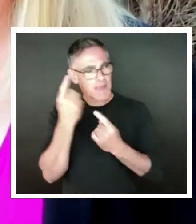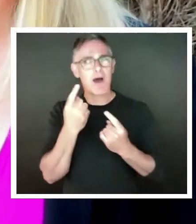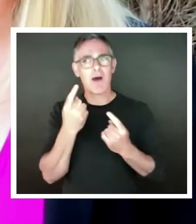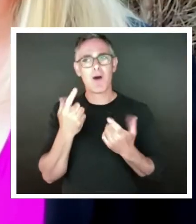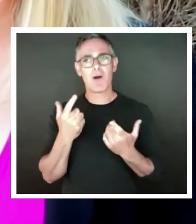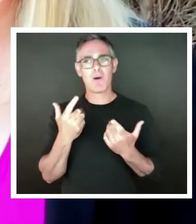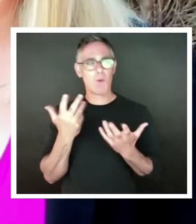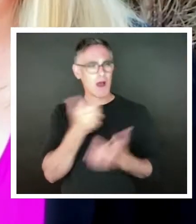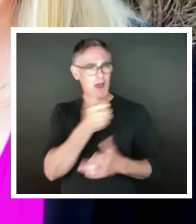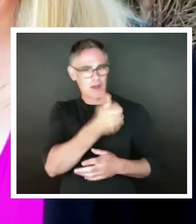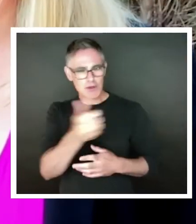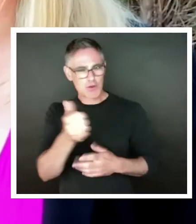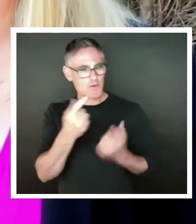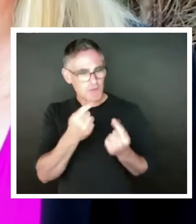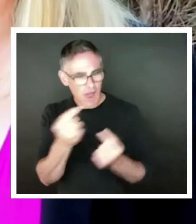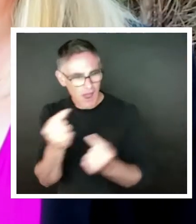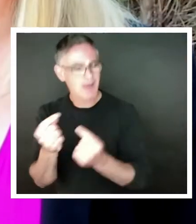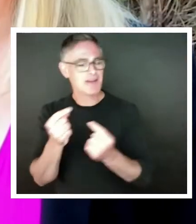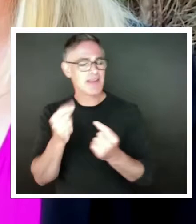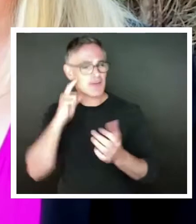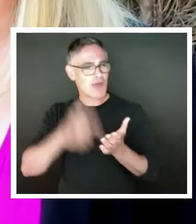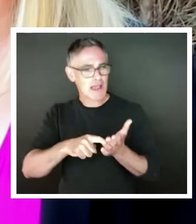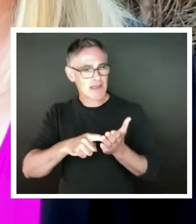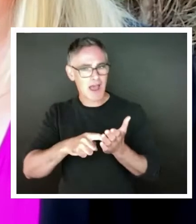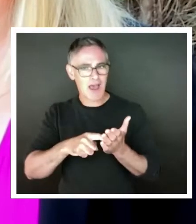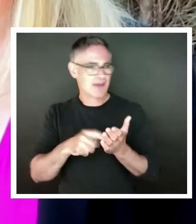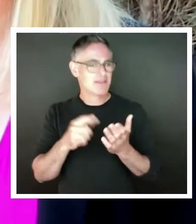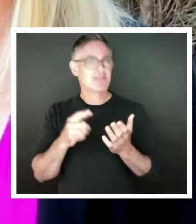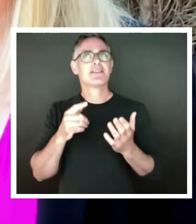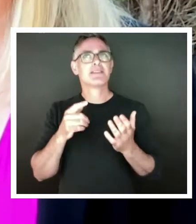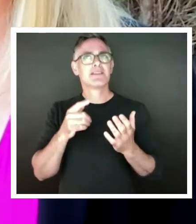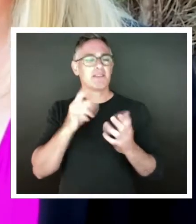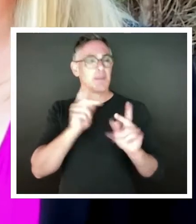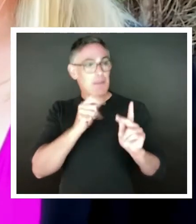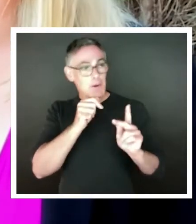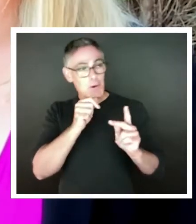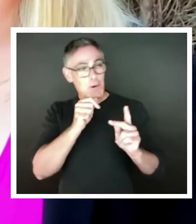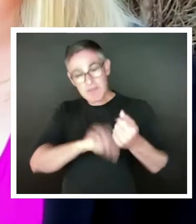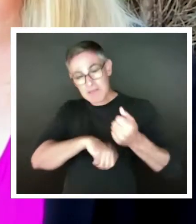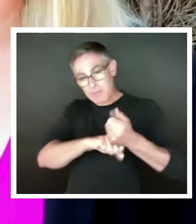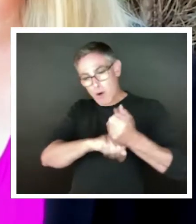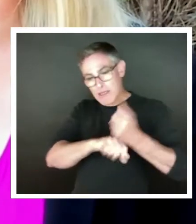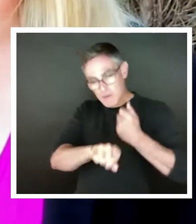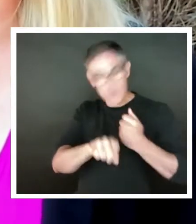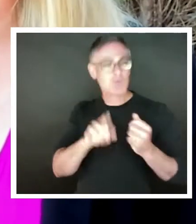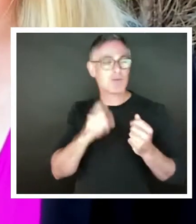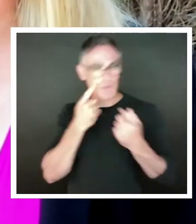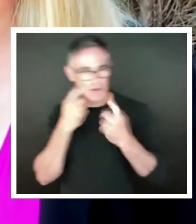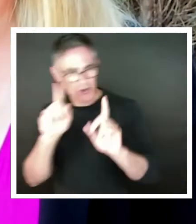Take the opportunity to recognize the people who have come alongside you to support you in achieving this amazing milestone.